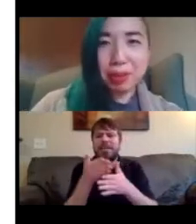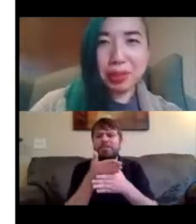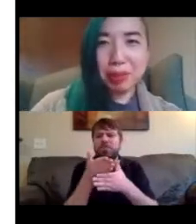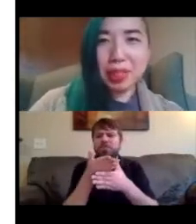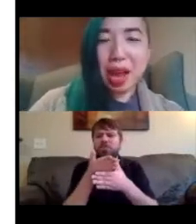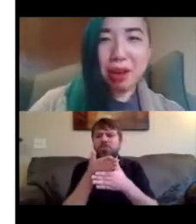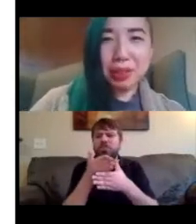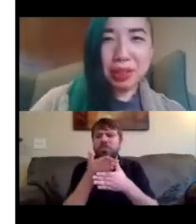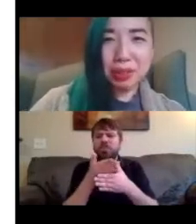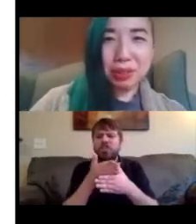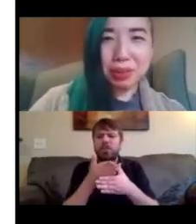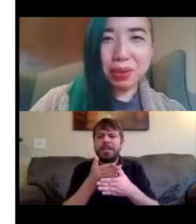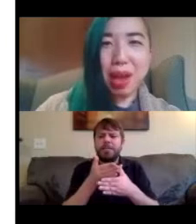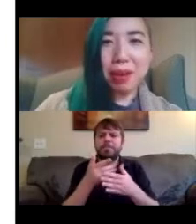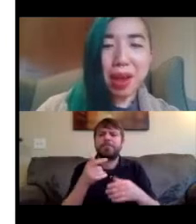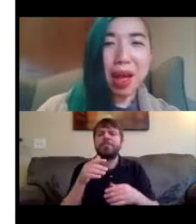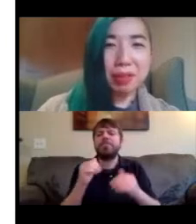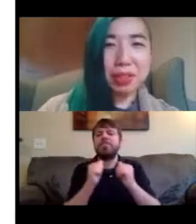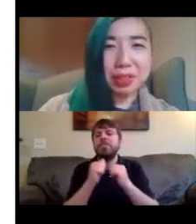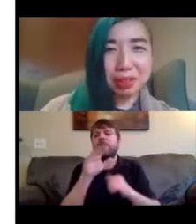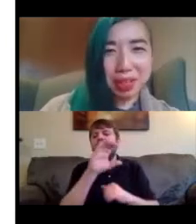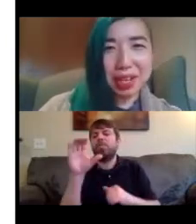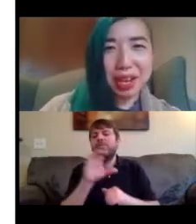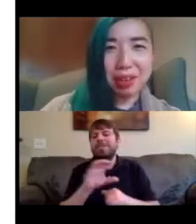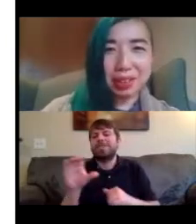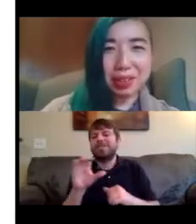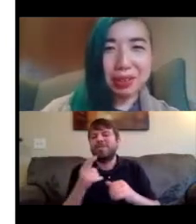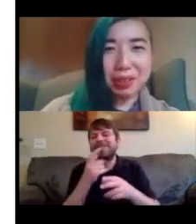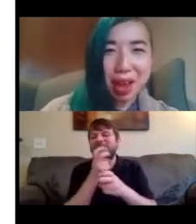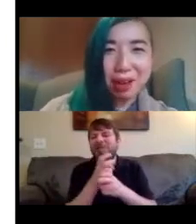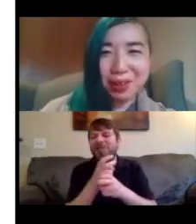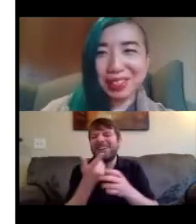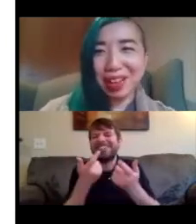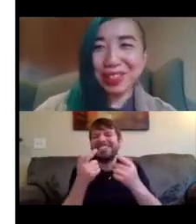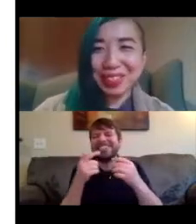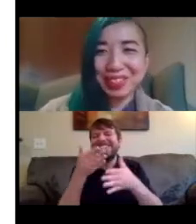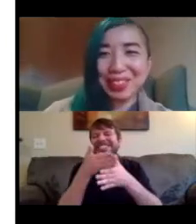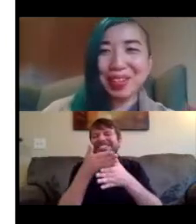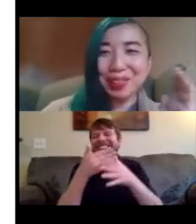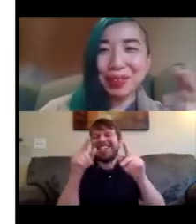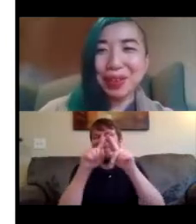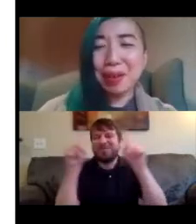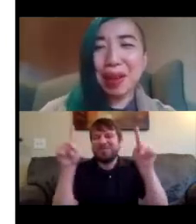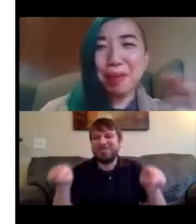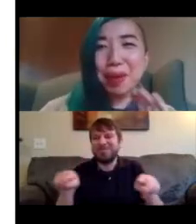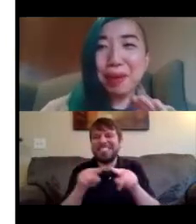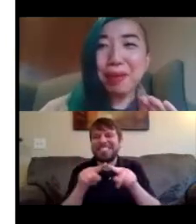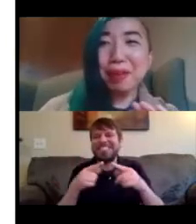Zoom is how to have shared screen and also a whole conversation at the same time, so if like